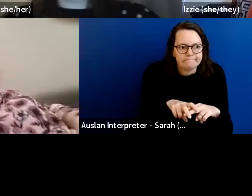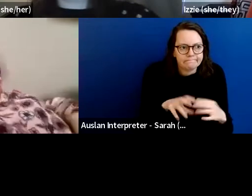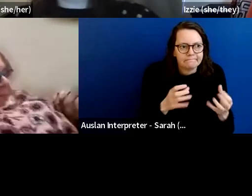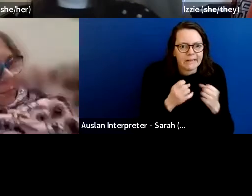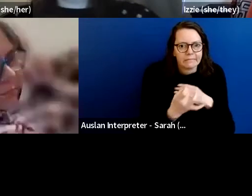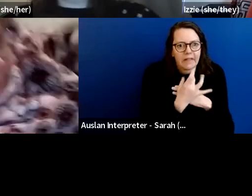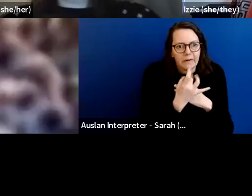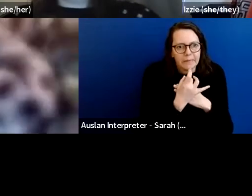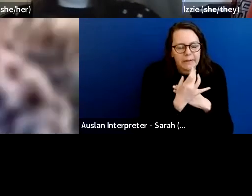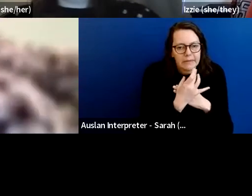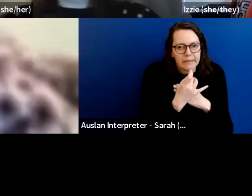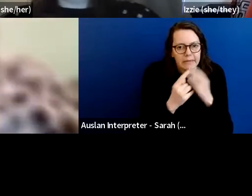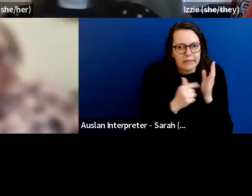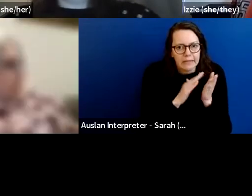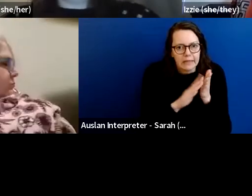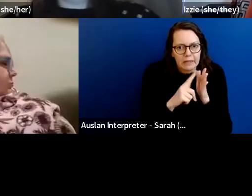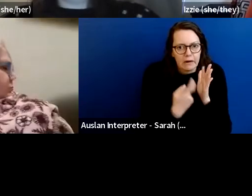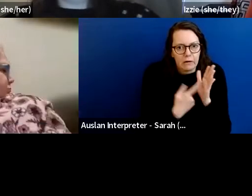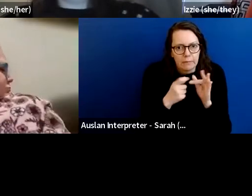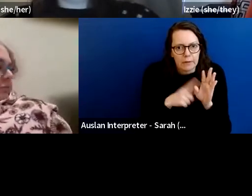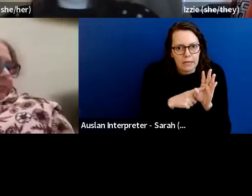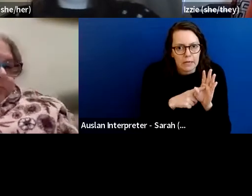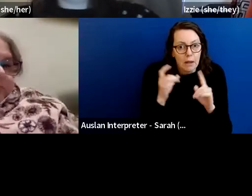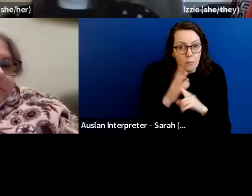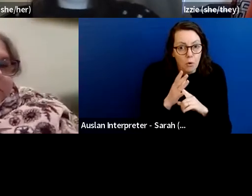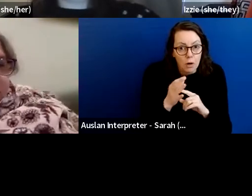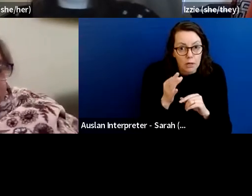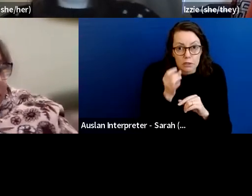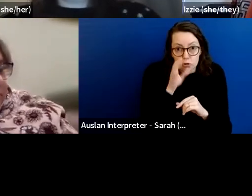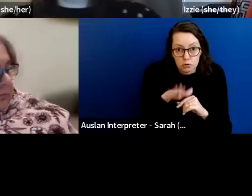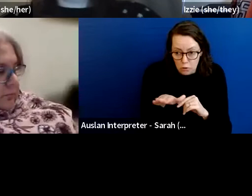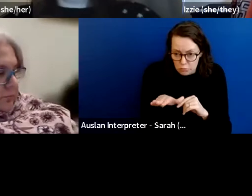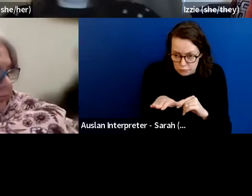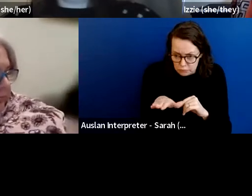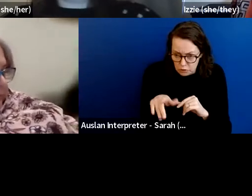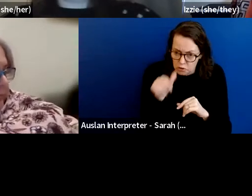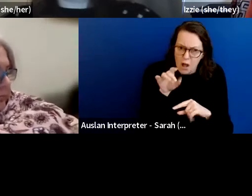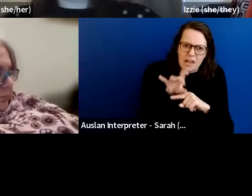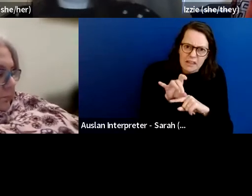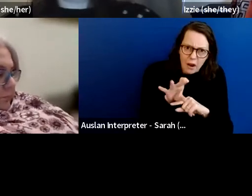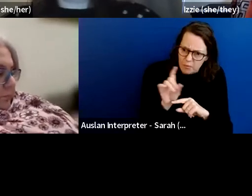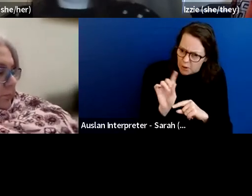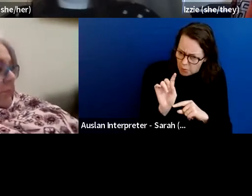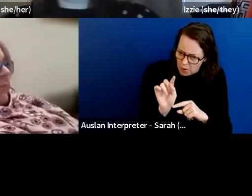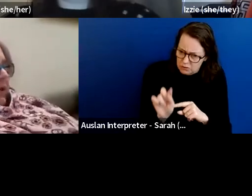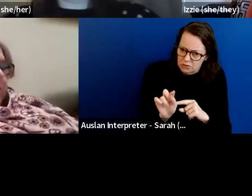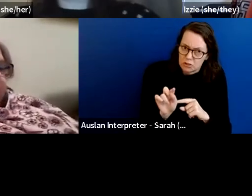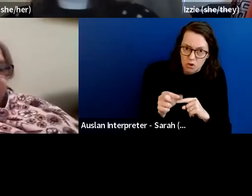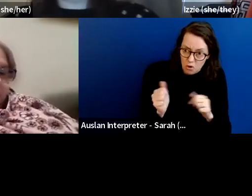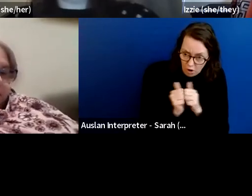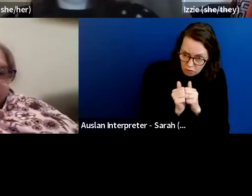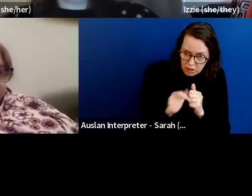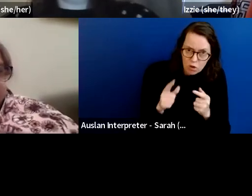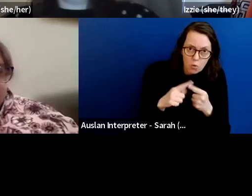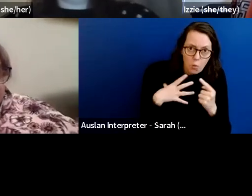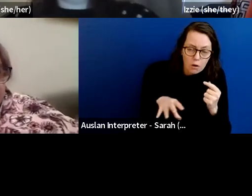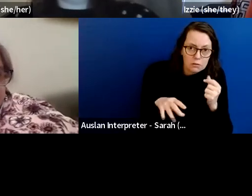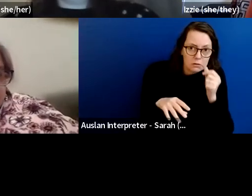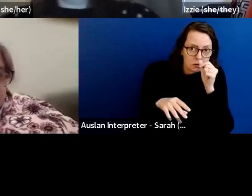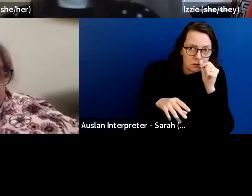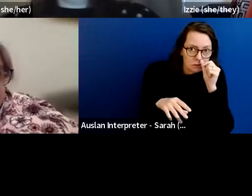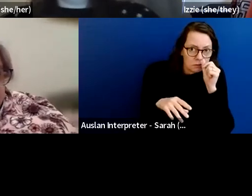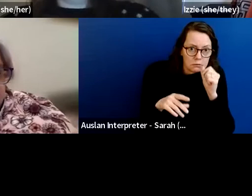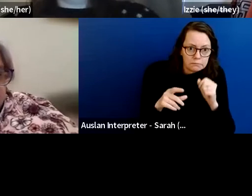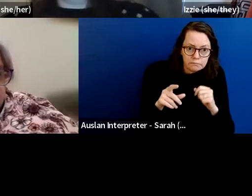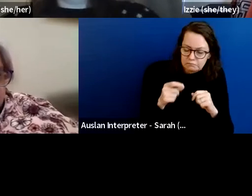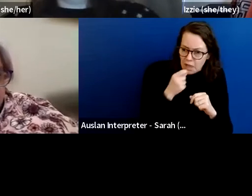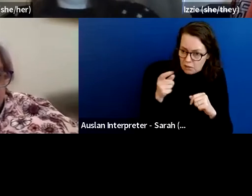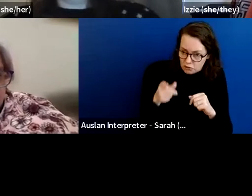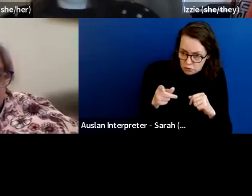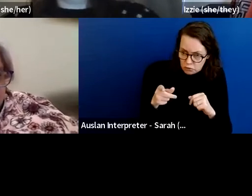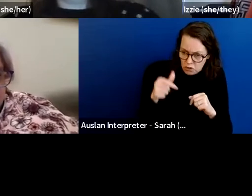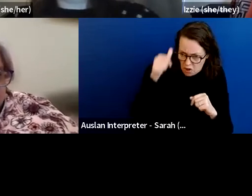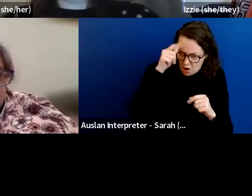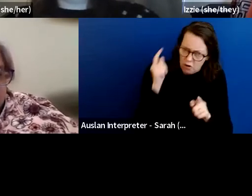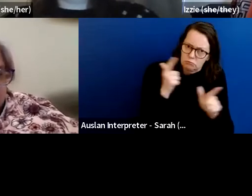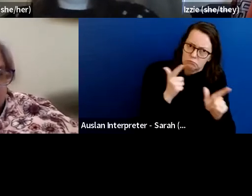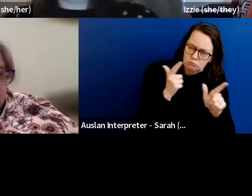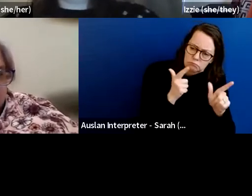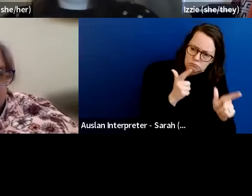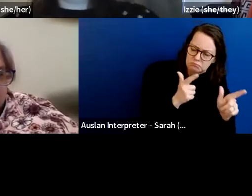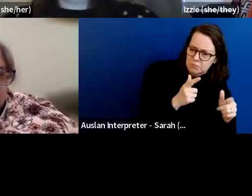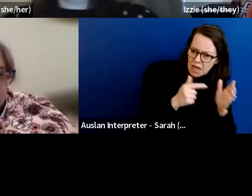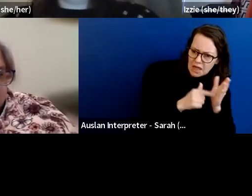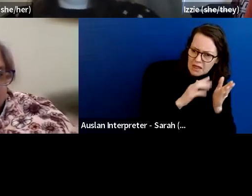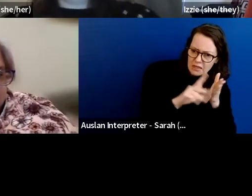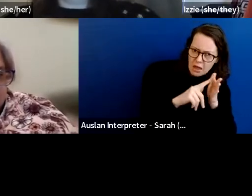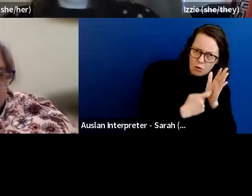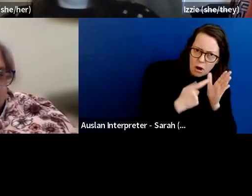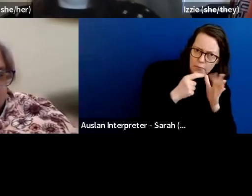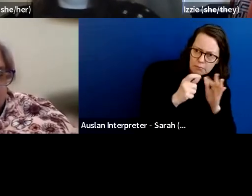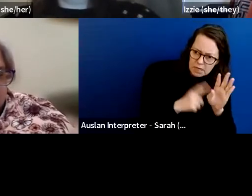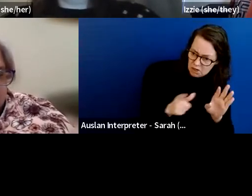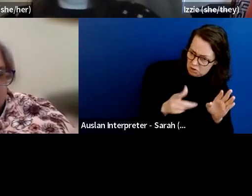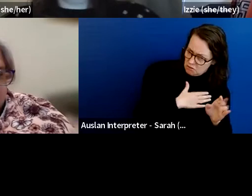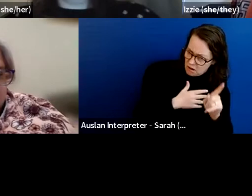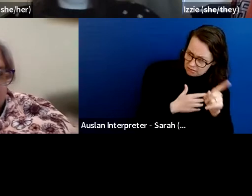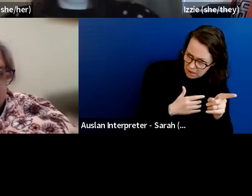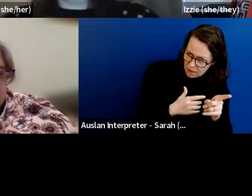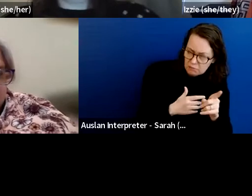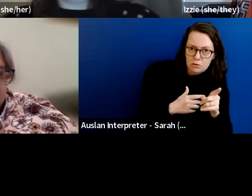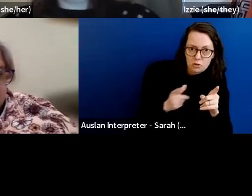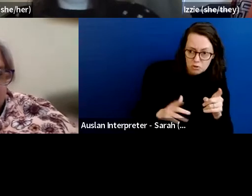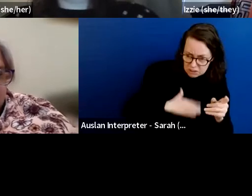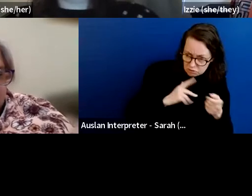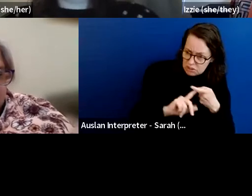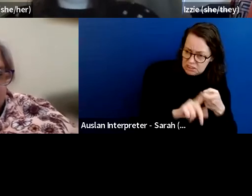It's really important to include your child in the conversations about what should what treatments. They are consenting to, so you know using language that children understand and really asking people like but the child if that's something they want to